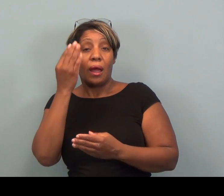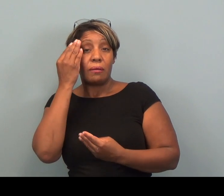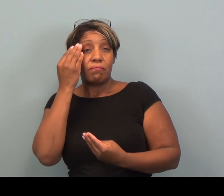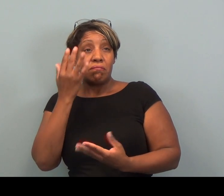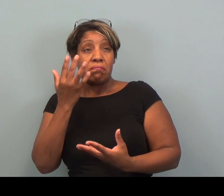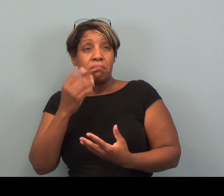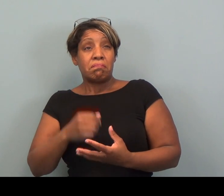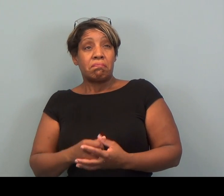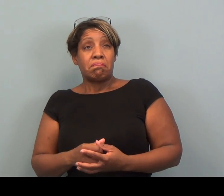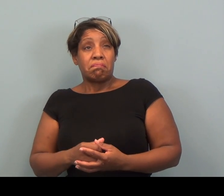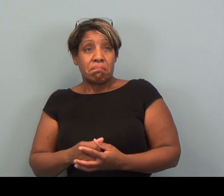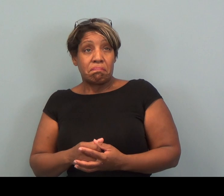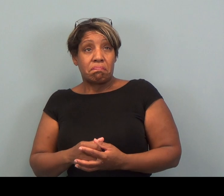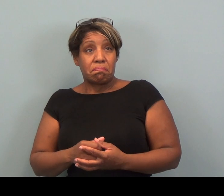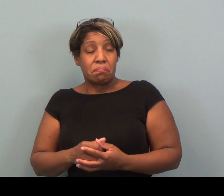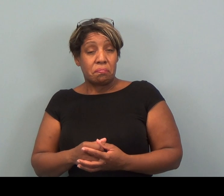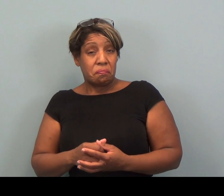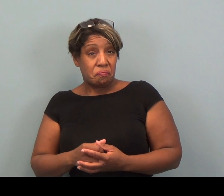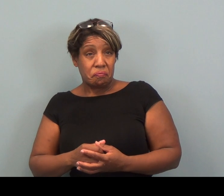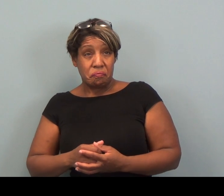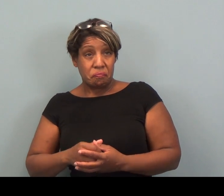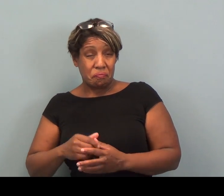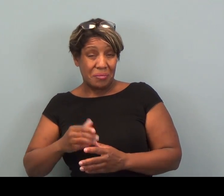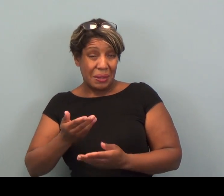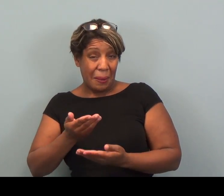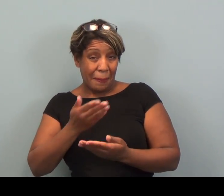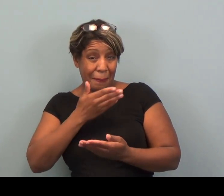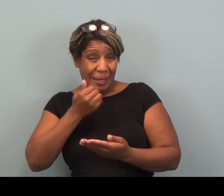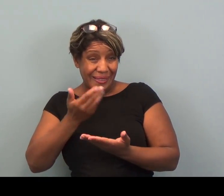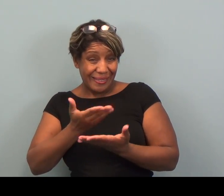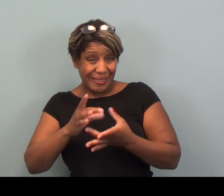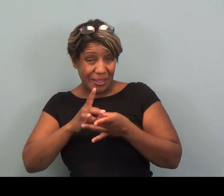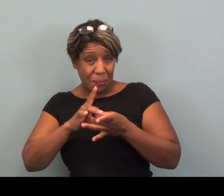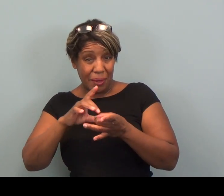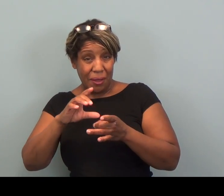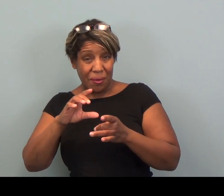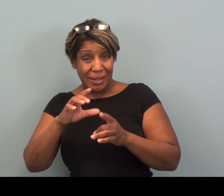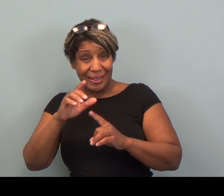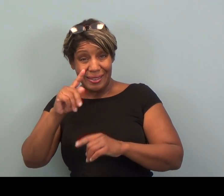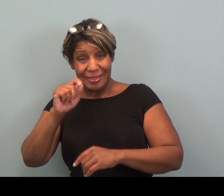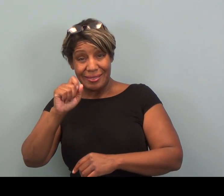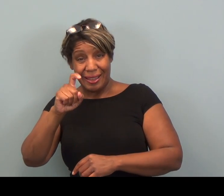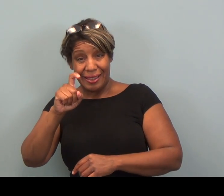I have to say that one of the best things about tax site at Community Action Duluth